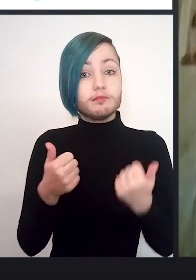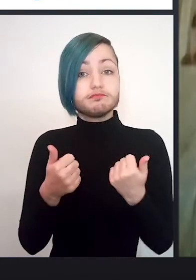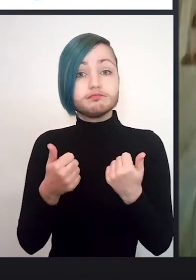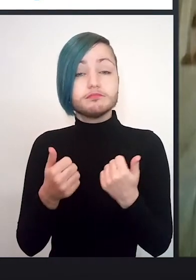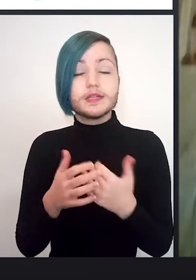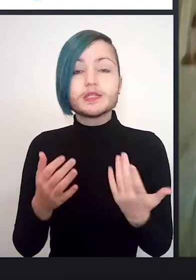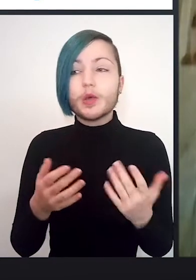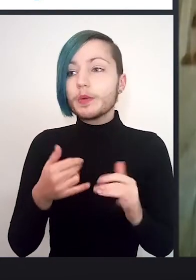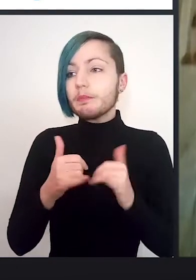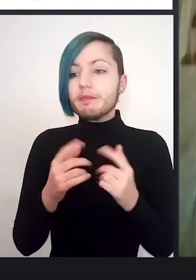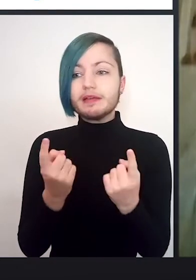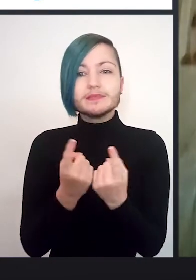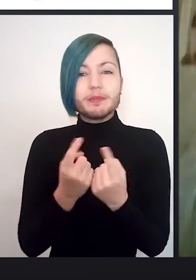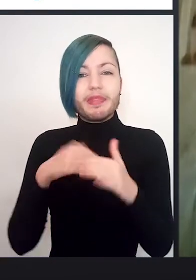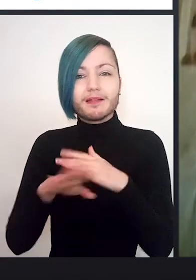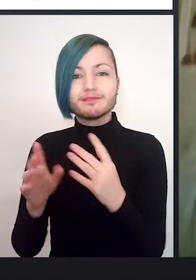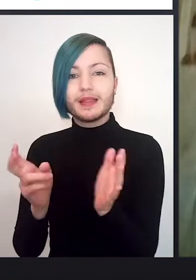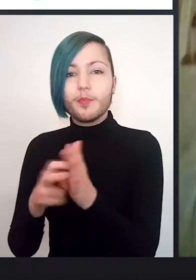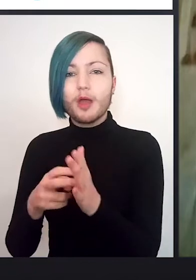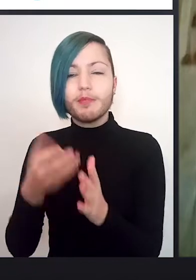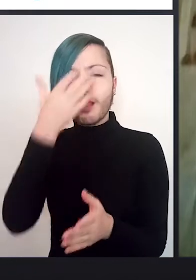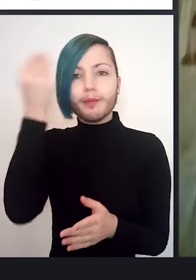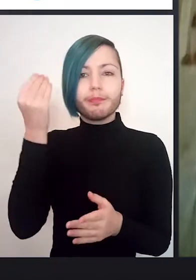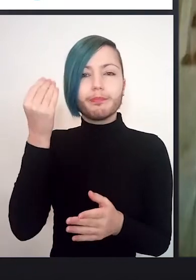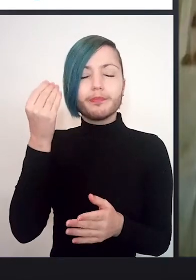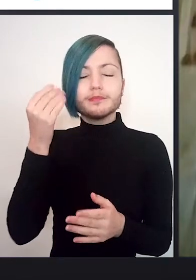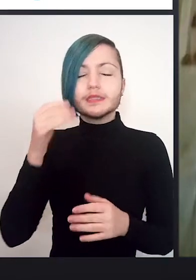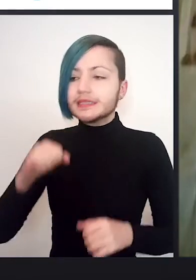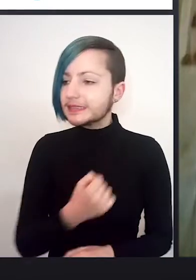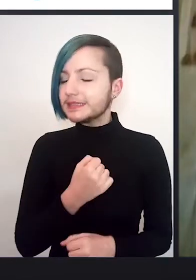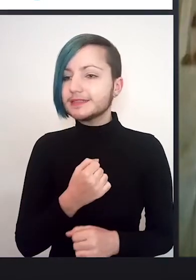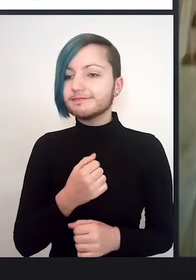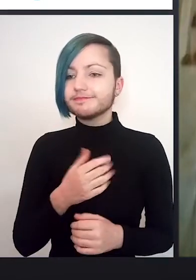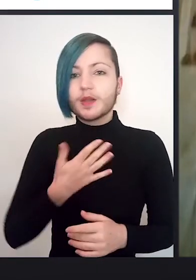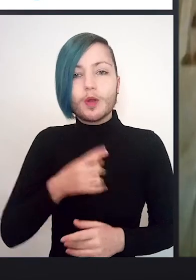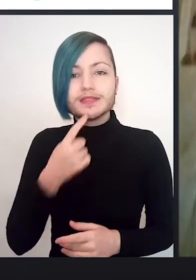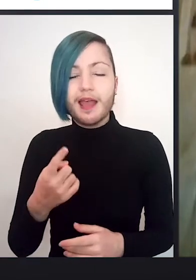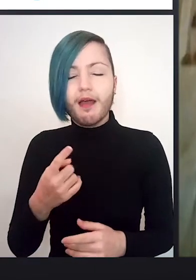So if you'd forgotten about something in the appointments it wasn’t the end of the world,